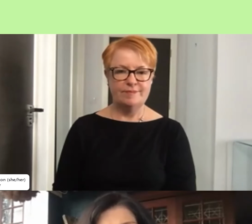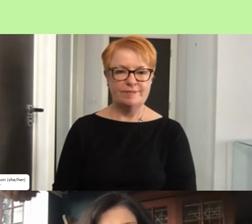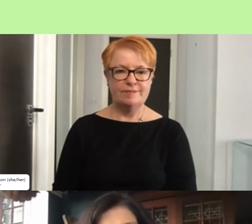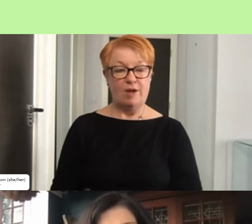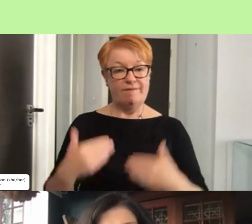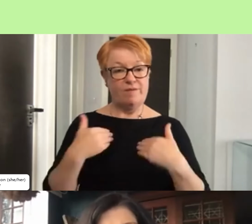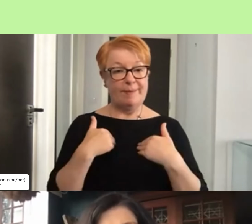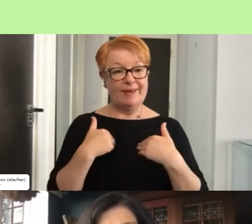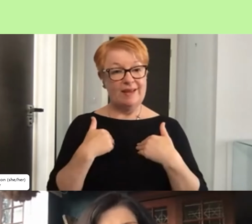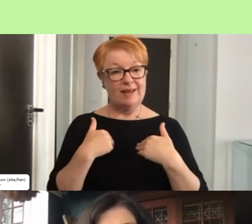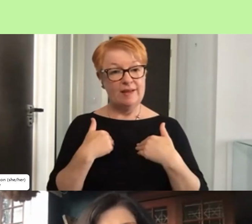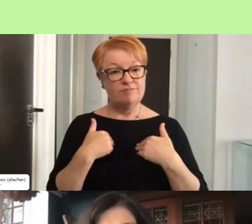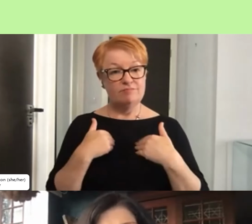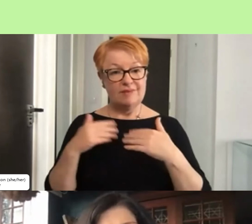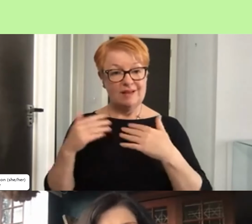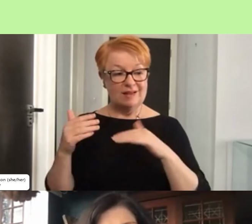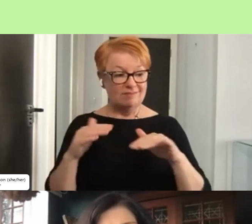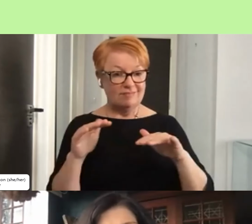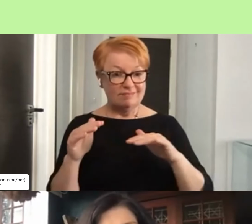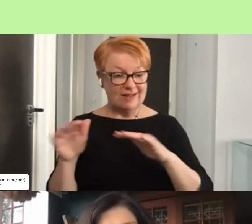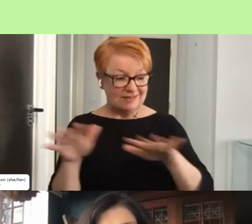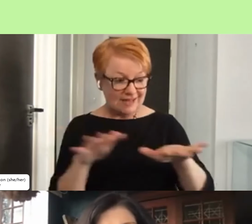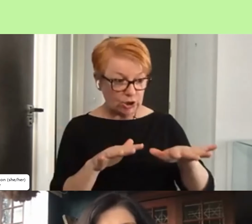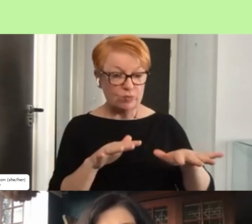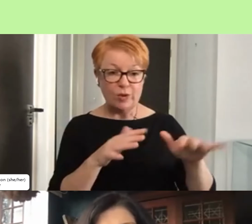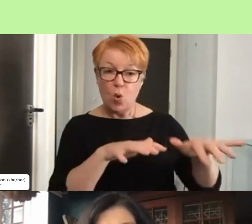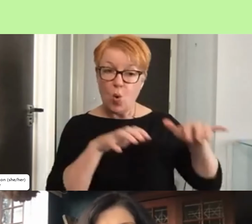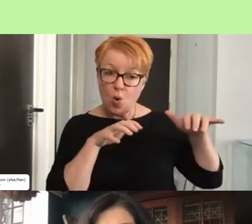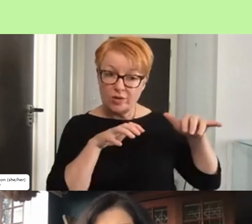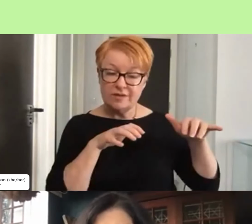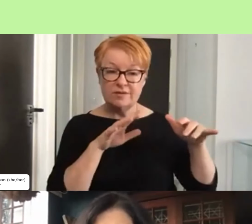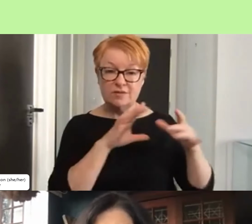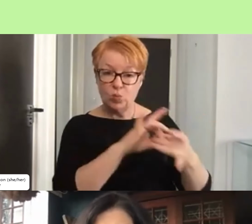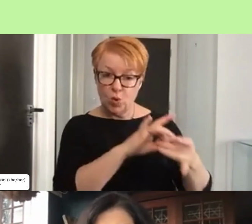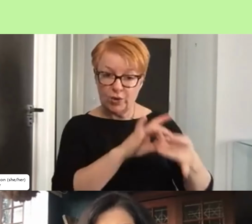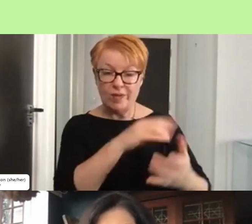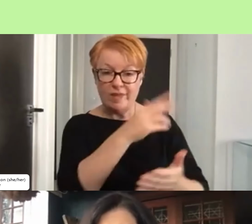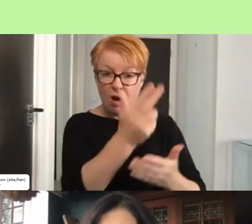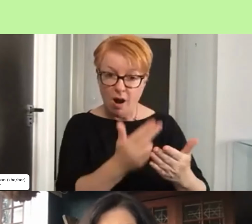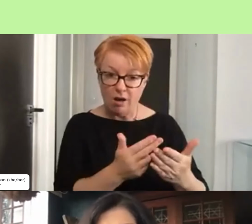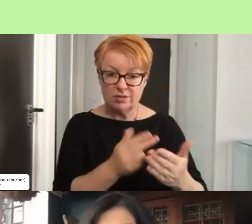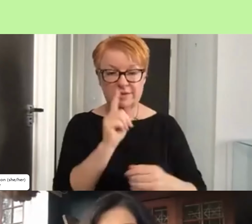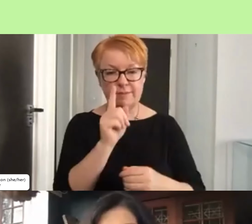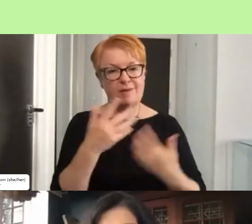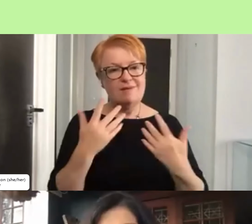and the artists working very, very closely, to now working much more on structural,